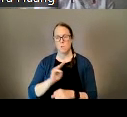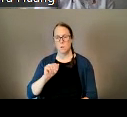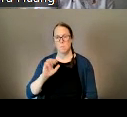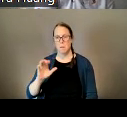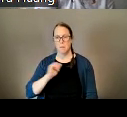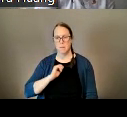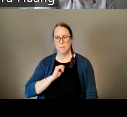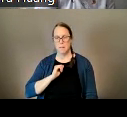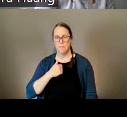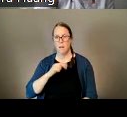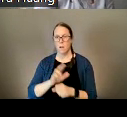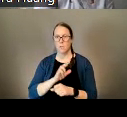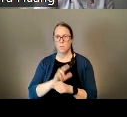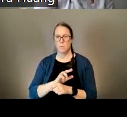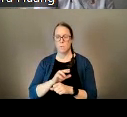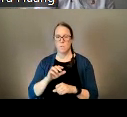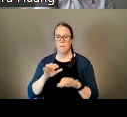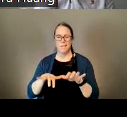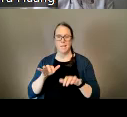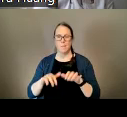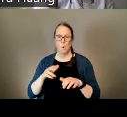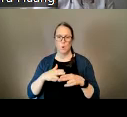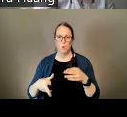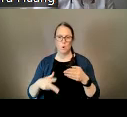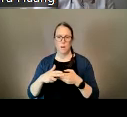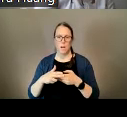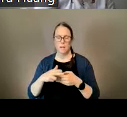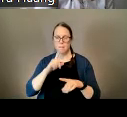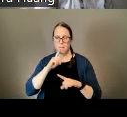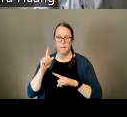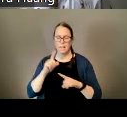and I use the key keyboard shortcut command,